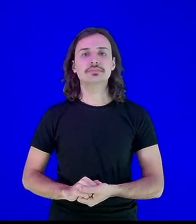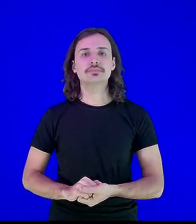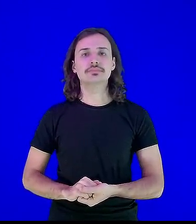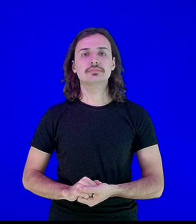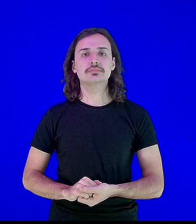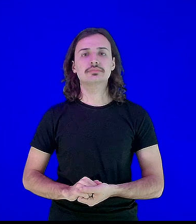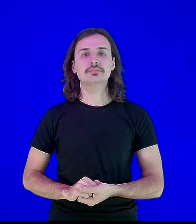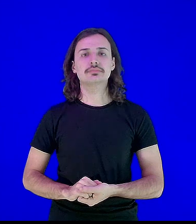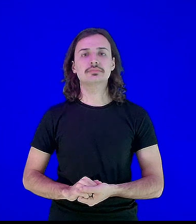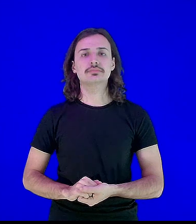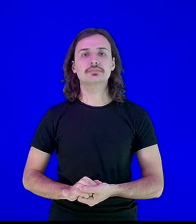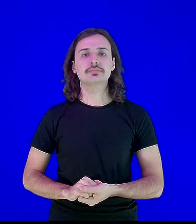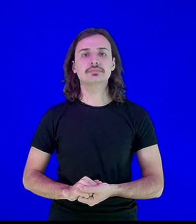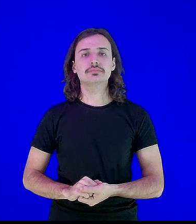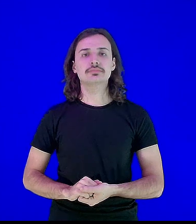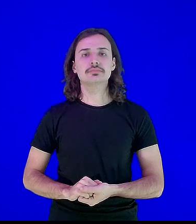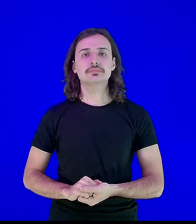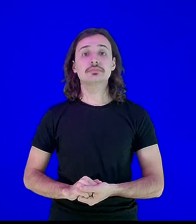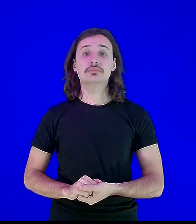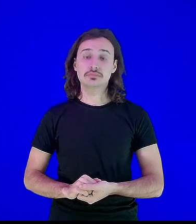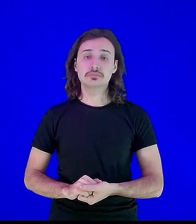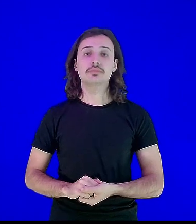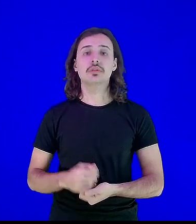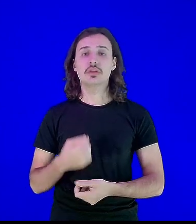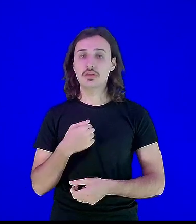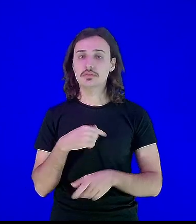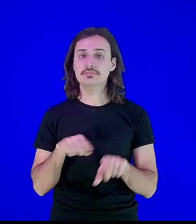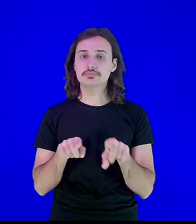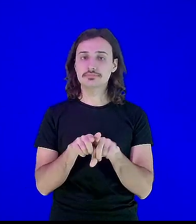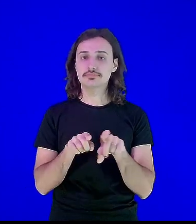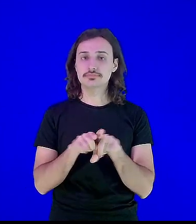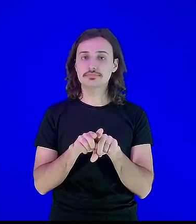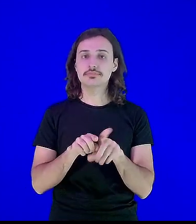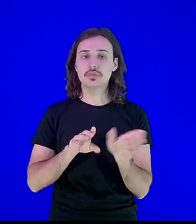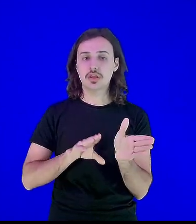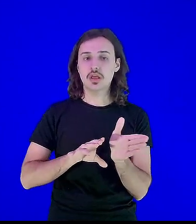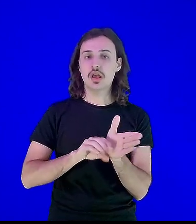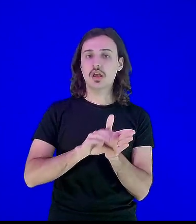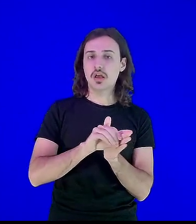I also thought about creating a Google Docs extension to use